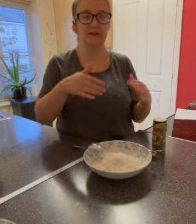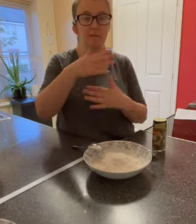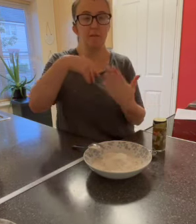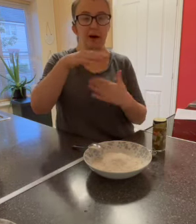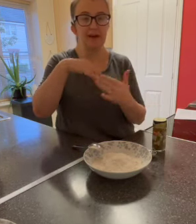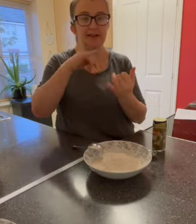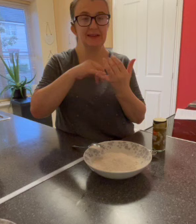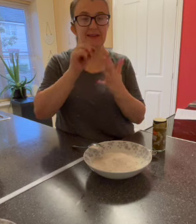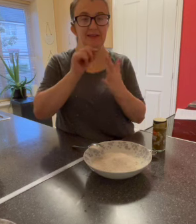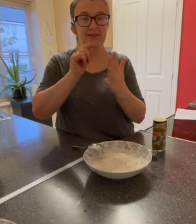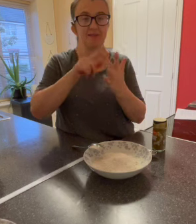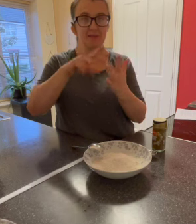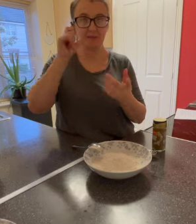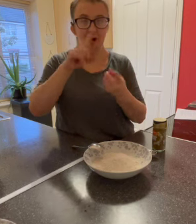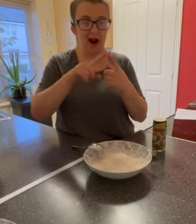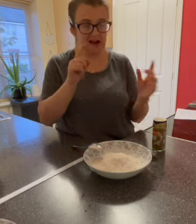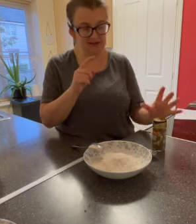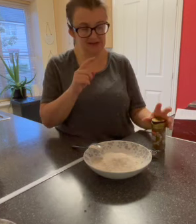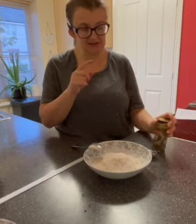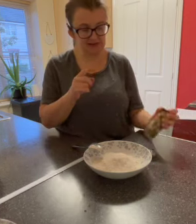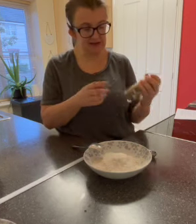Mixed Spice,